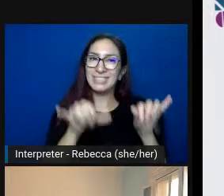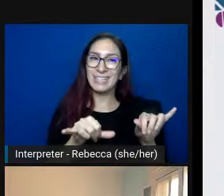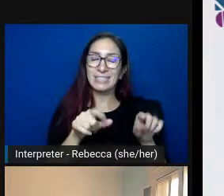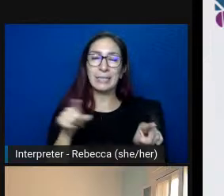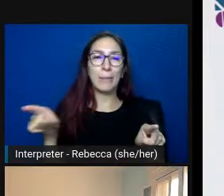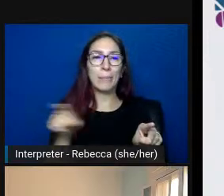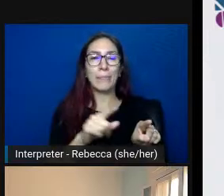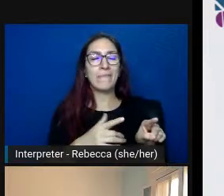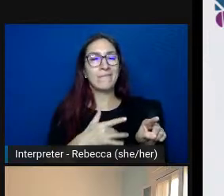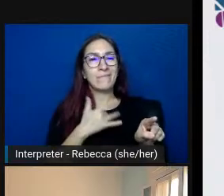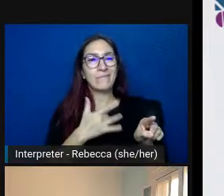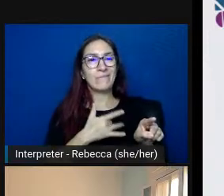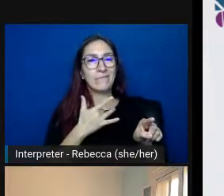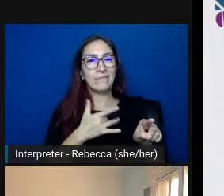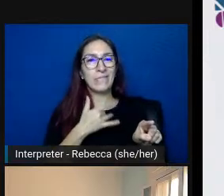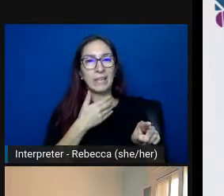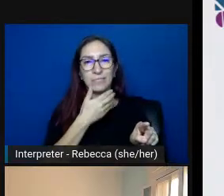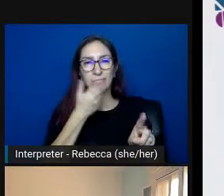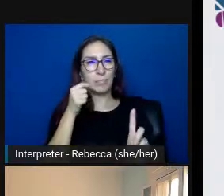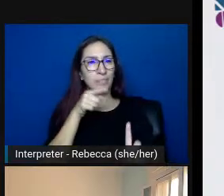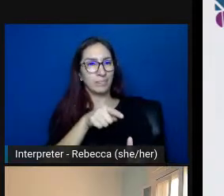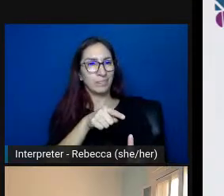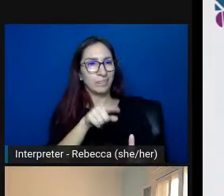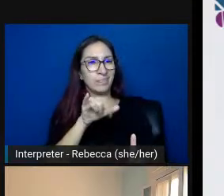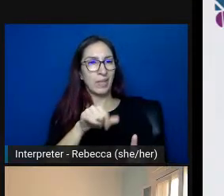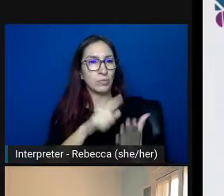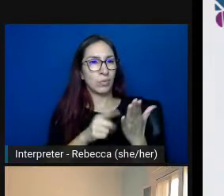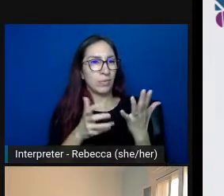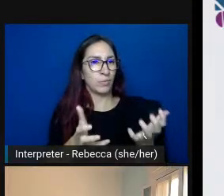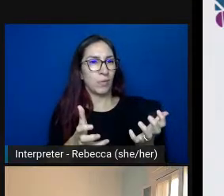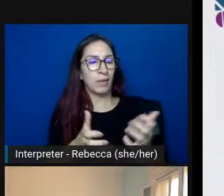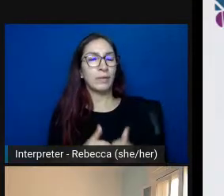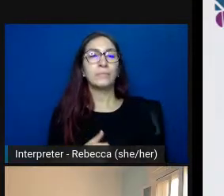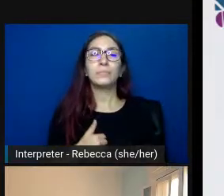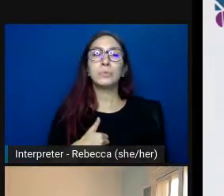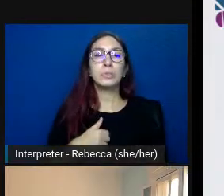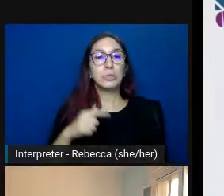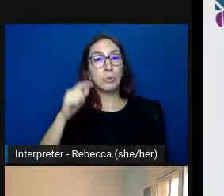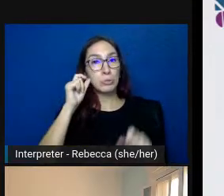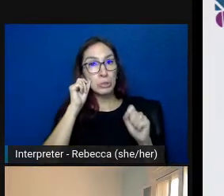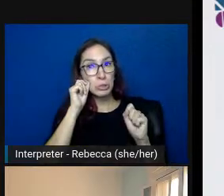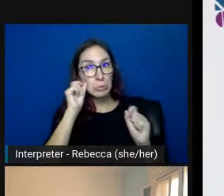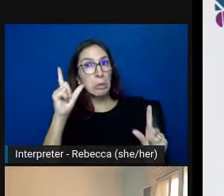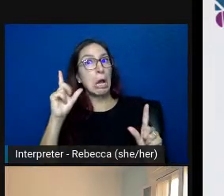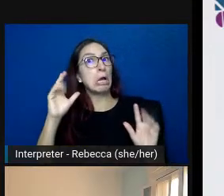to have content management system because that is how they thought the web should be.